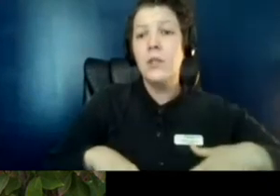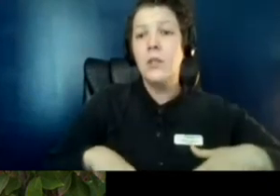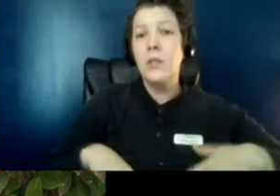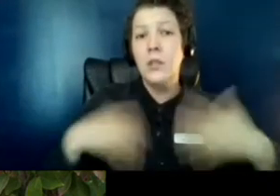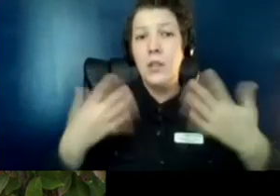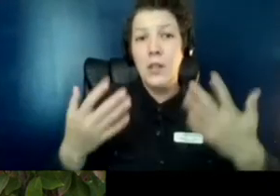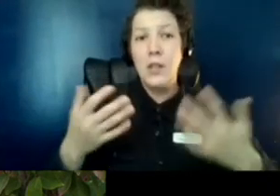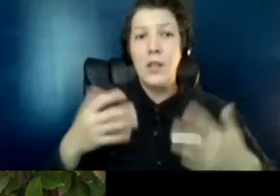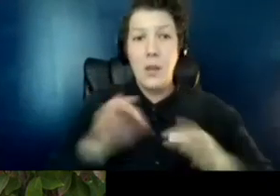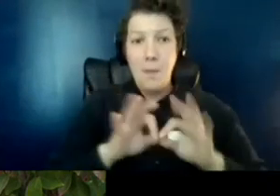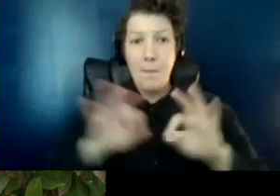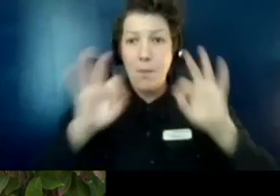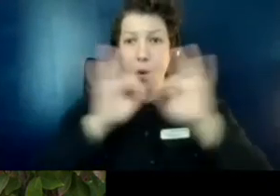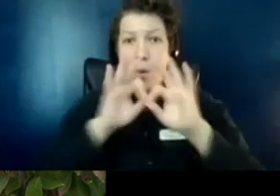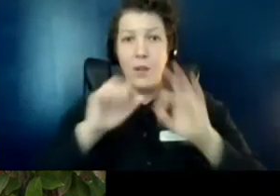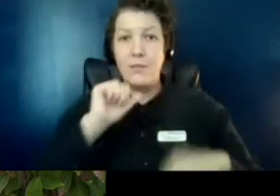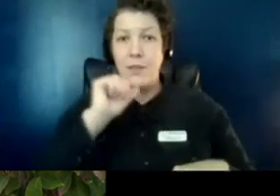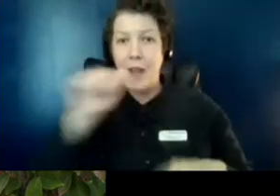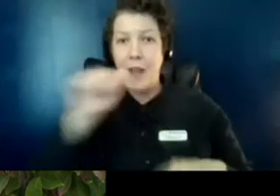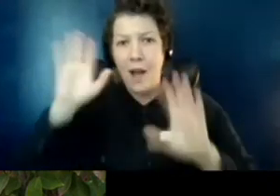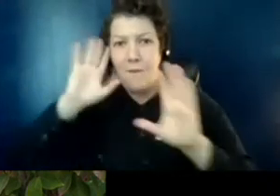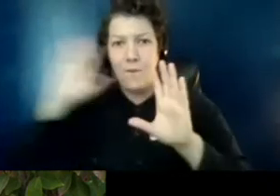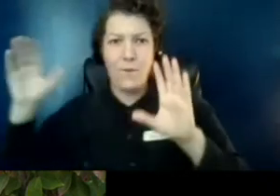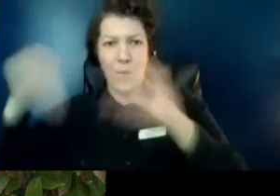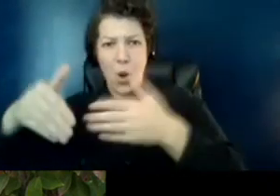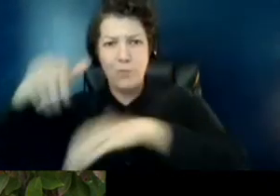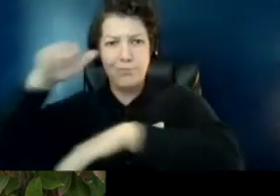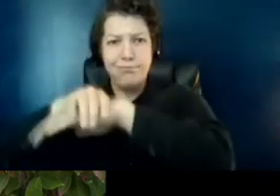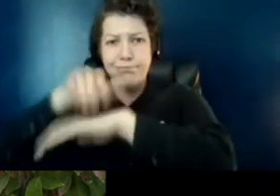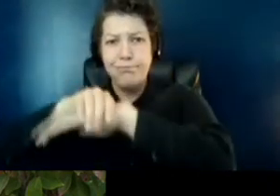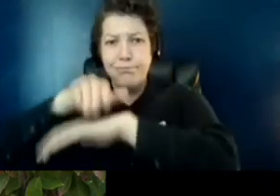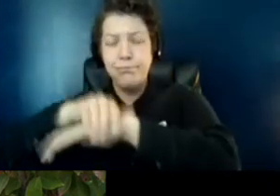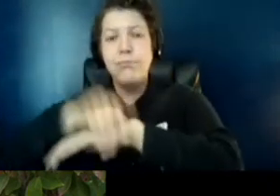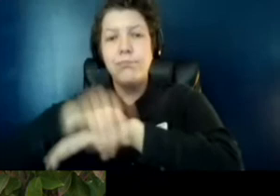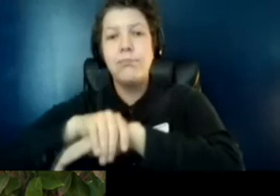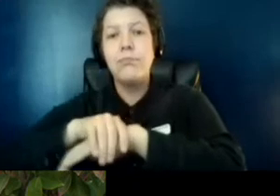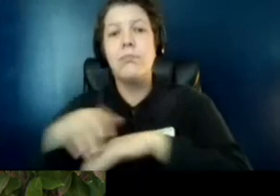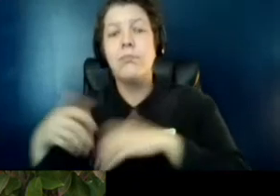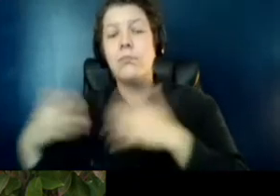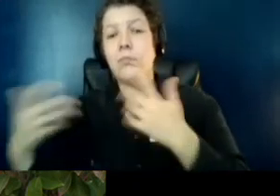take into consideration someone that might see green and red differently. I love what